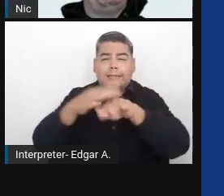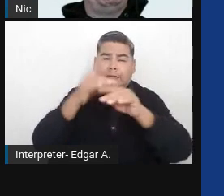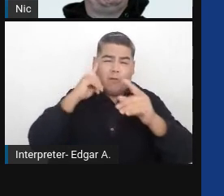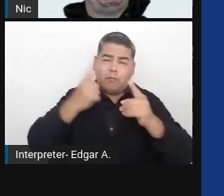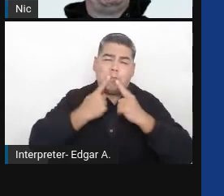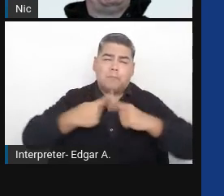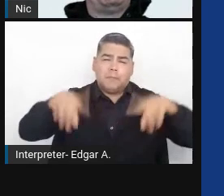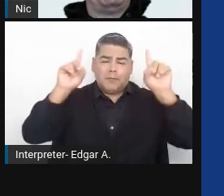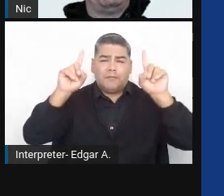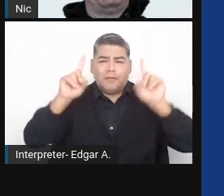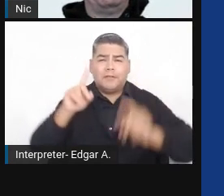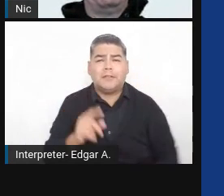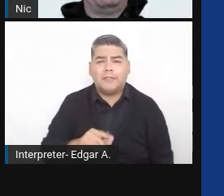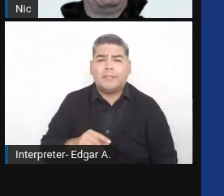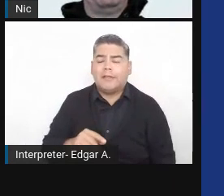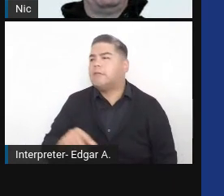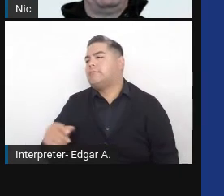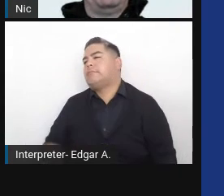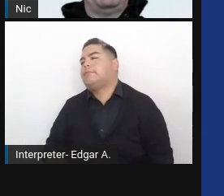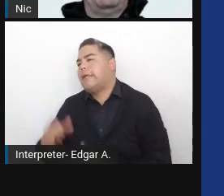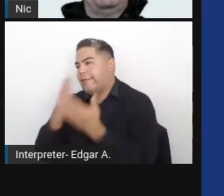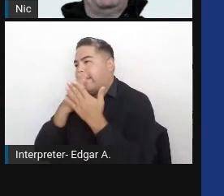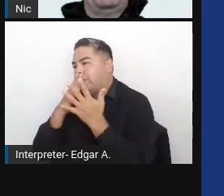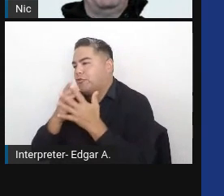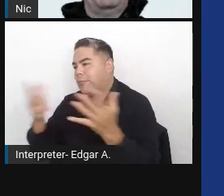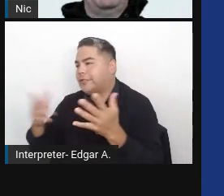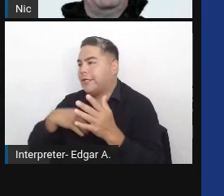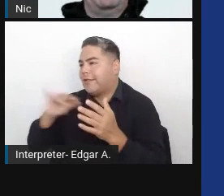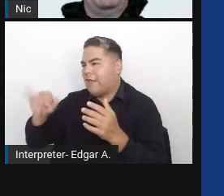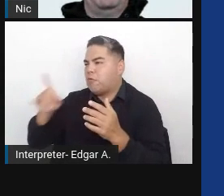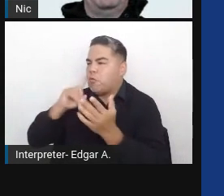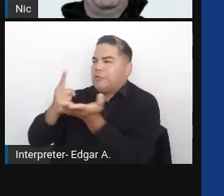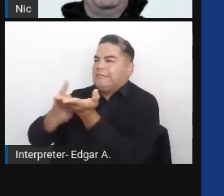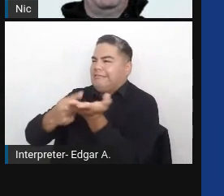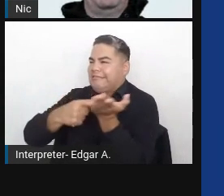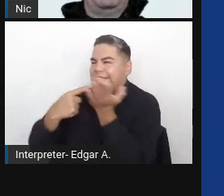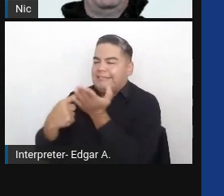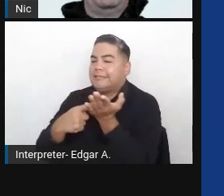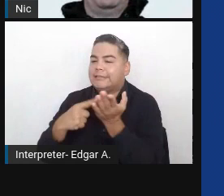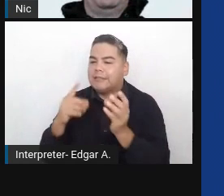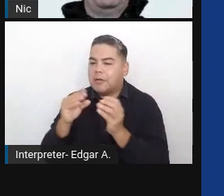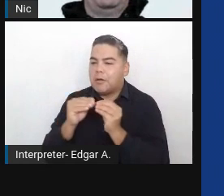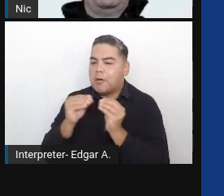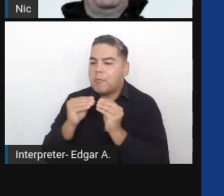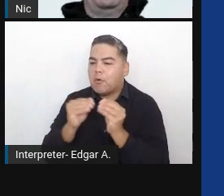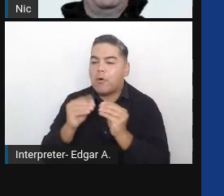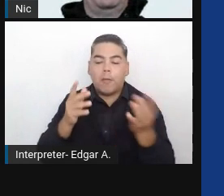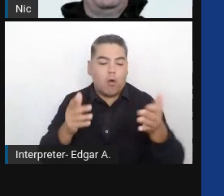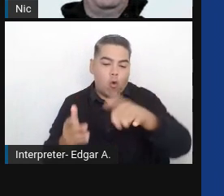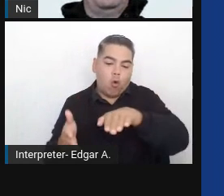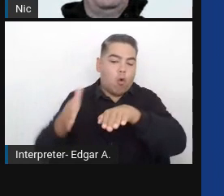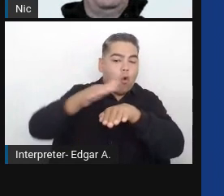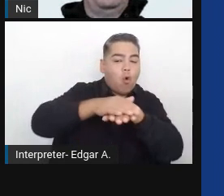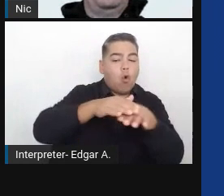Great. Thank you so much. We will have a talk later on about overlays, and whether